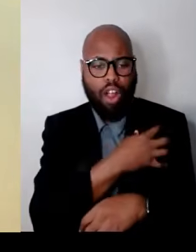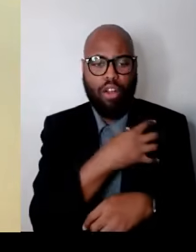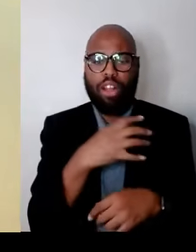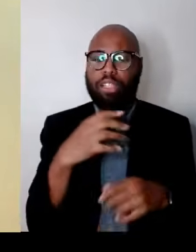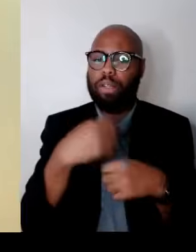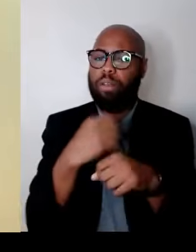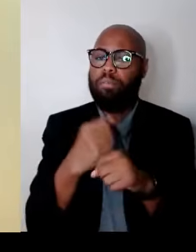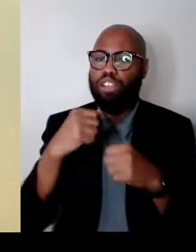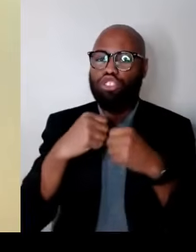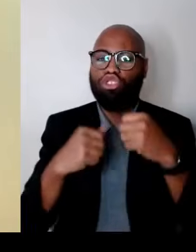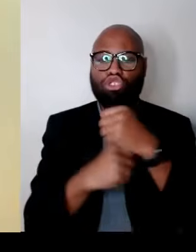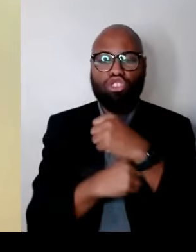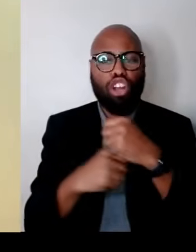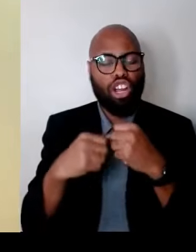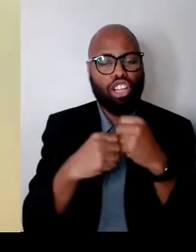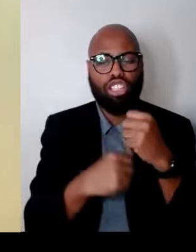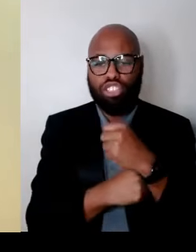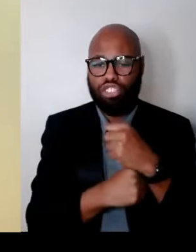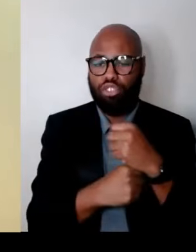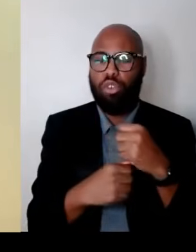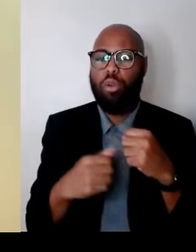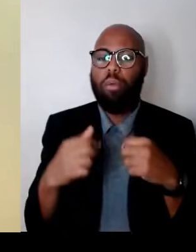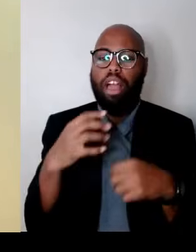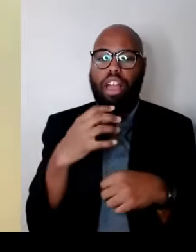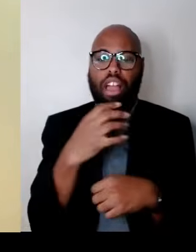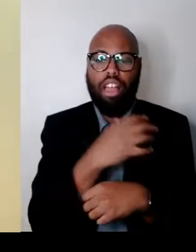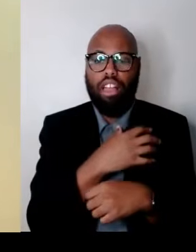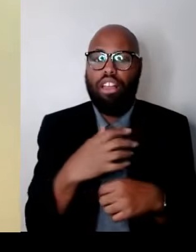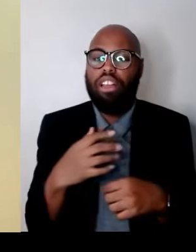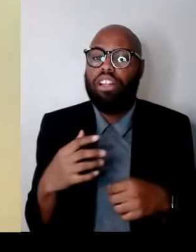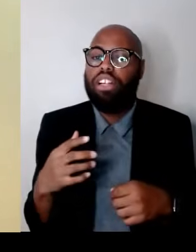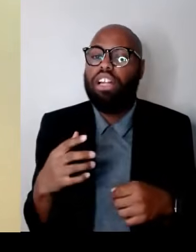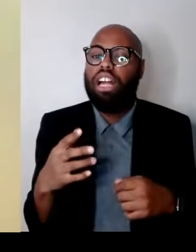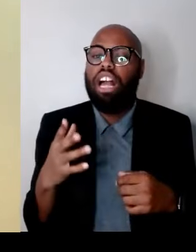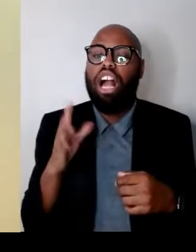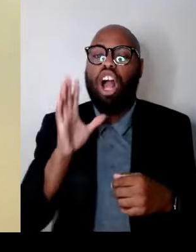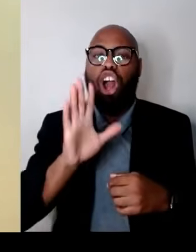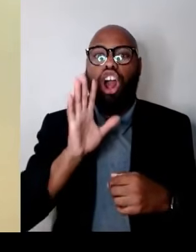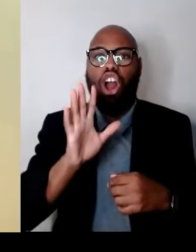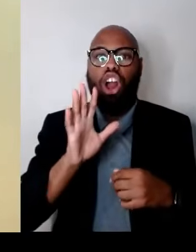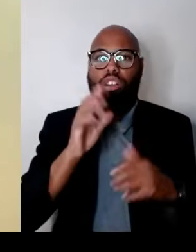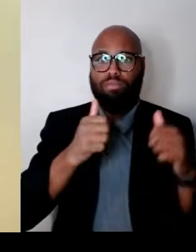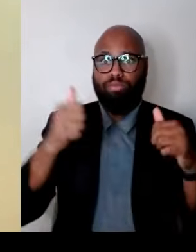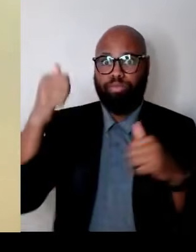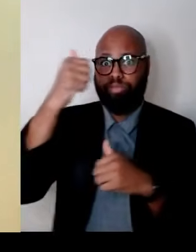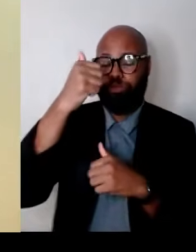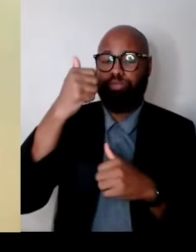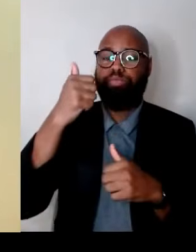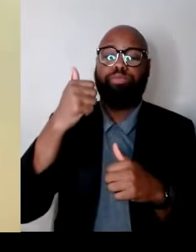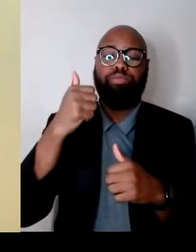her appointment is not a destination. It's a reflection of the grassroots' political power